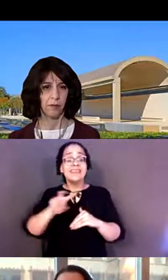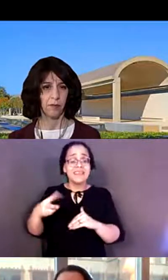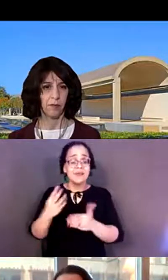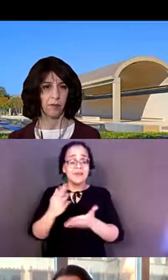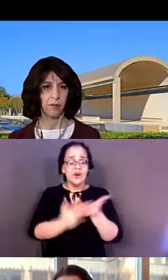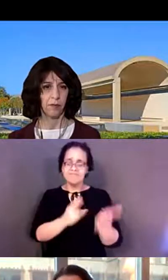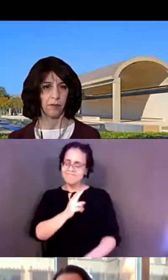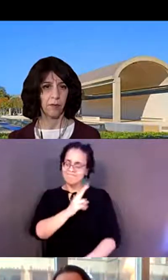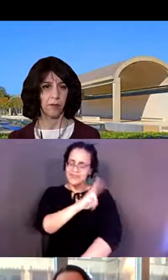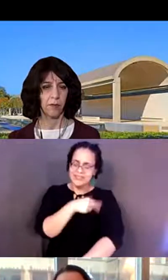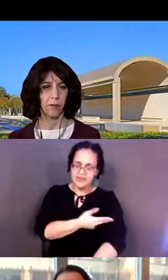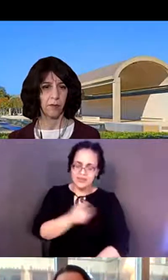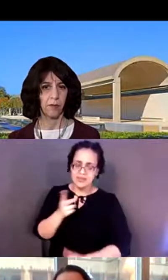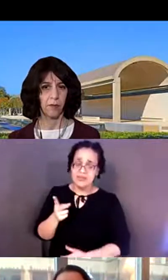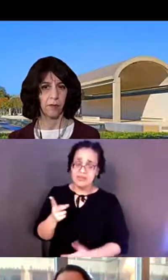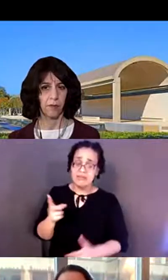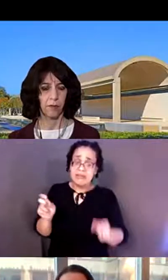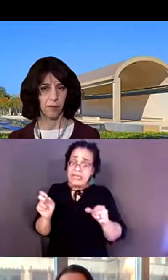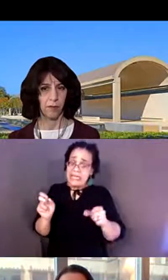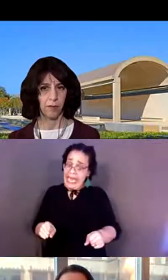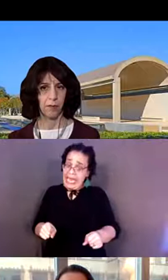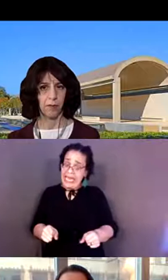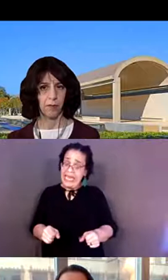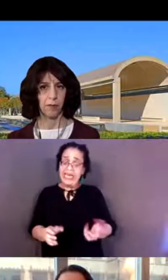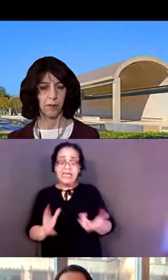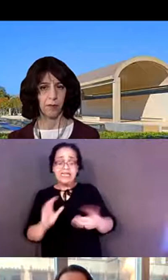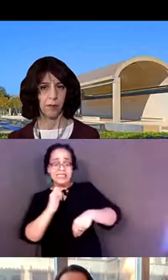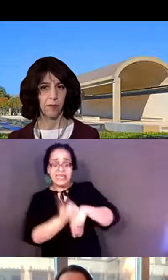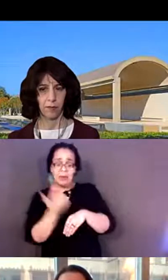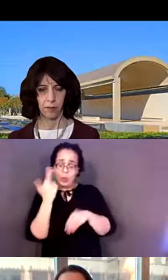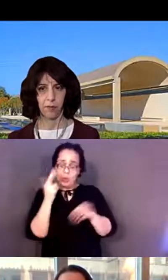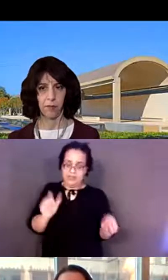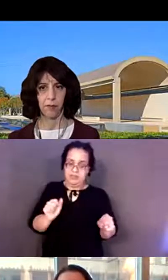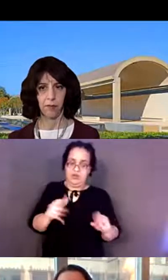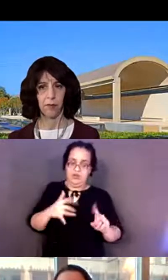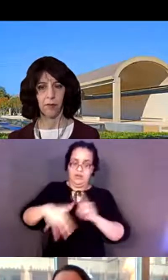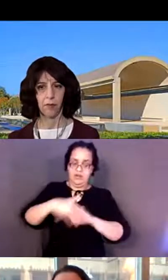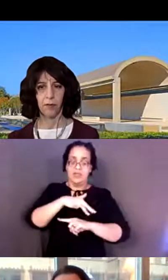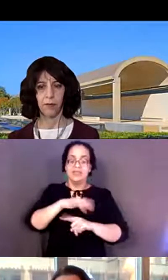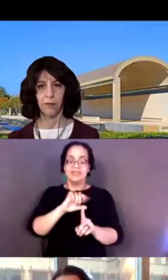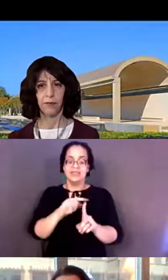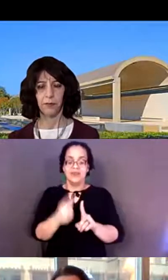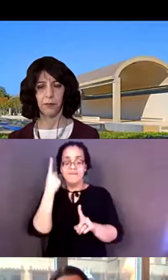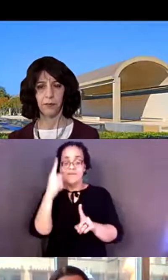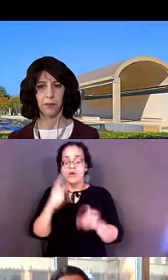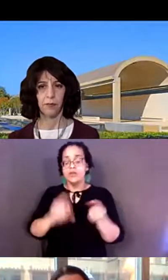and have, set reasonable conditions for support persons. That can be anything